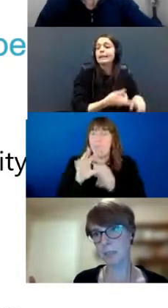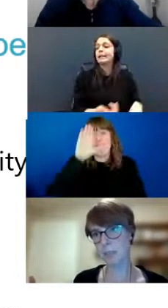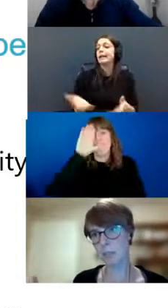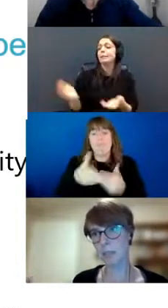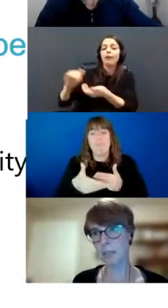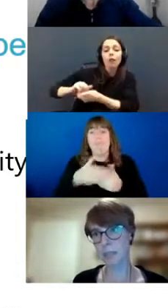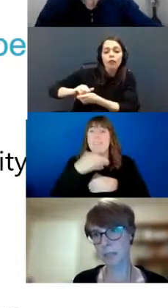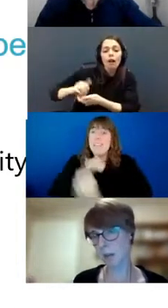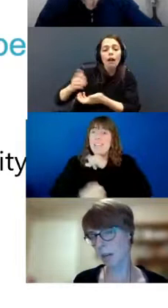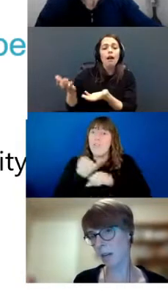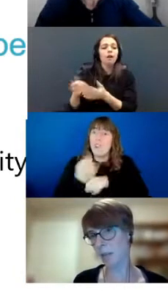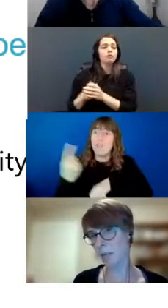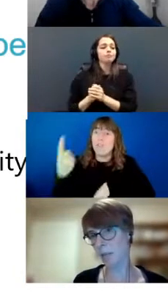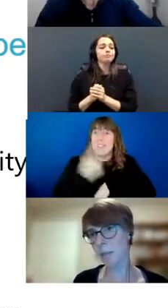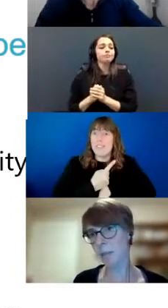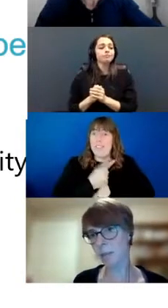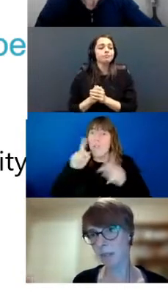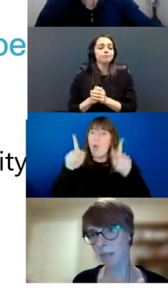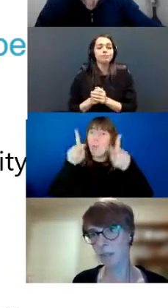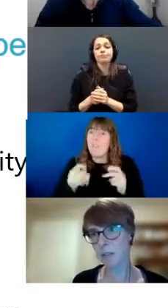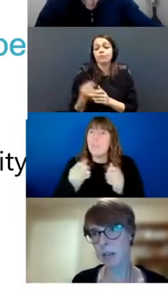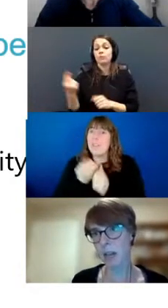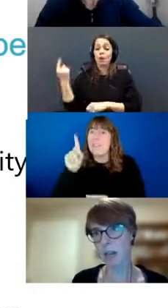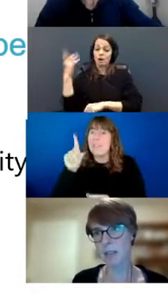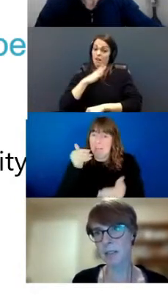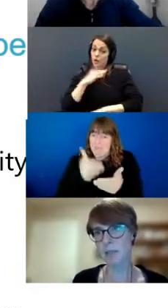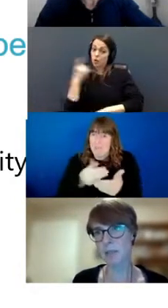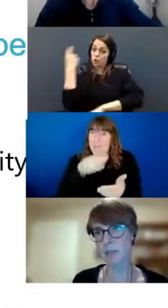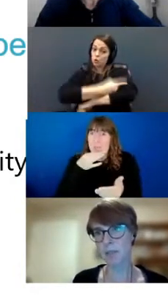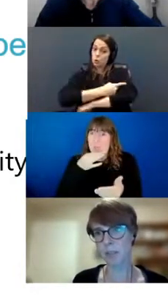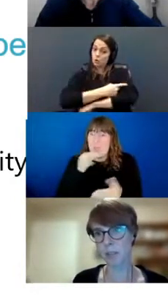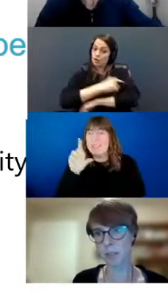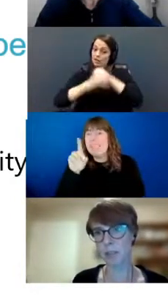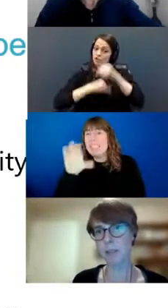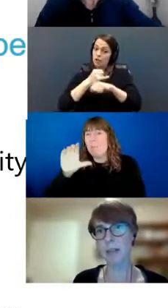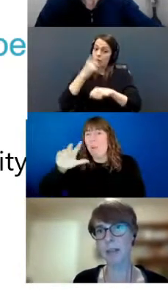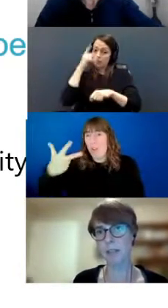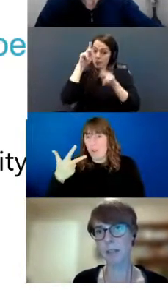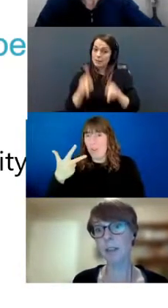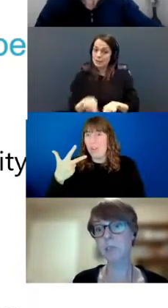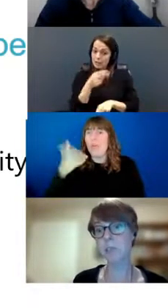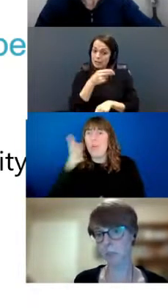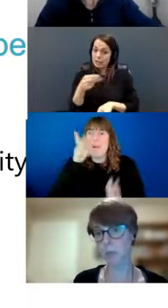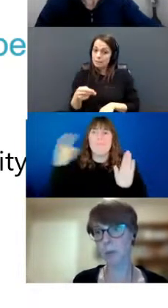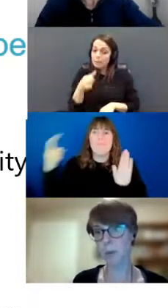disabilities come out coming up here so on december the 3rd talk to people about what's